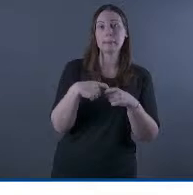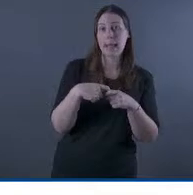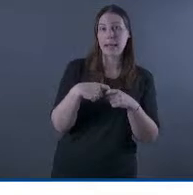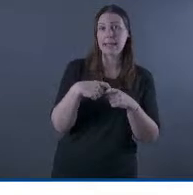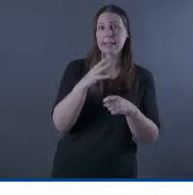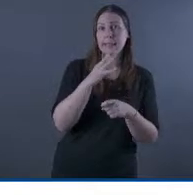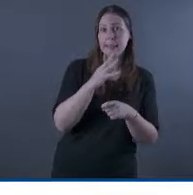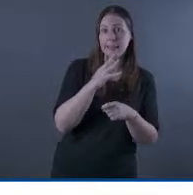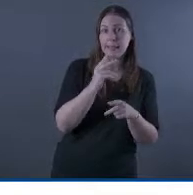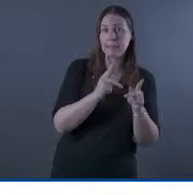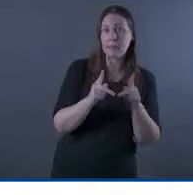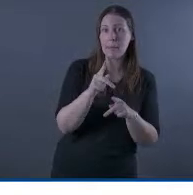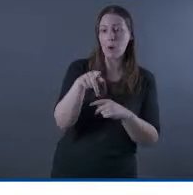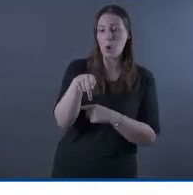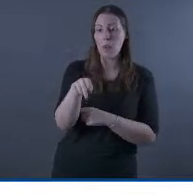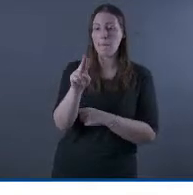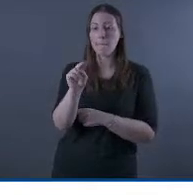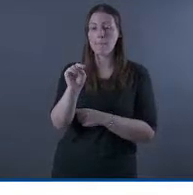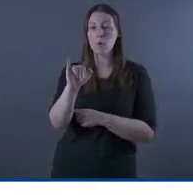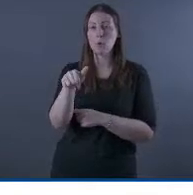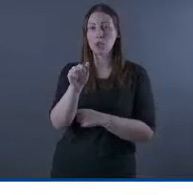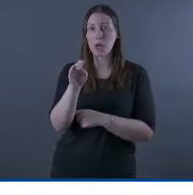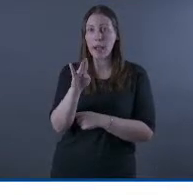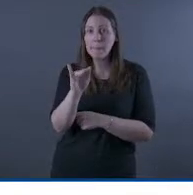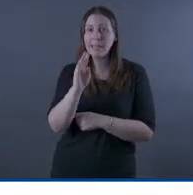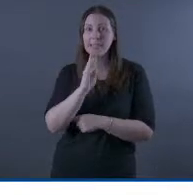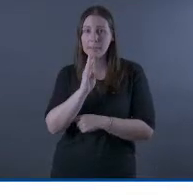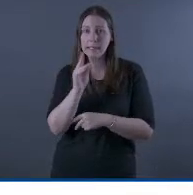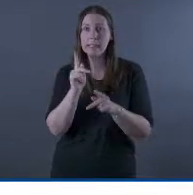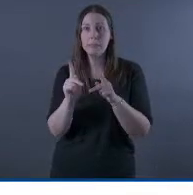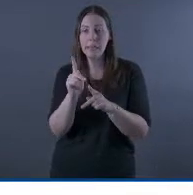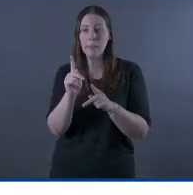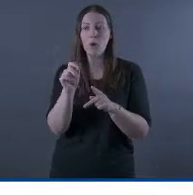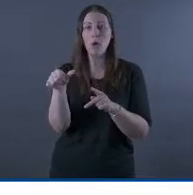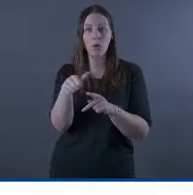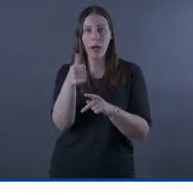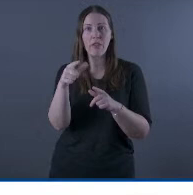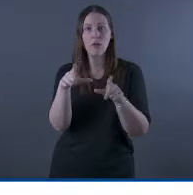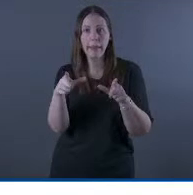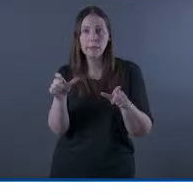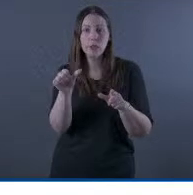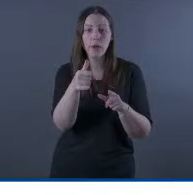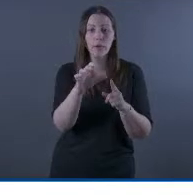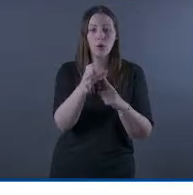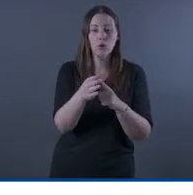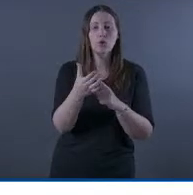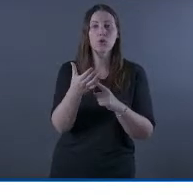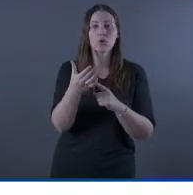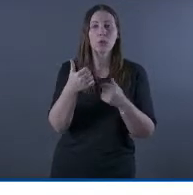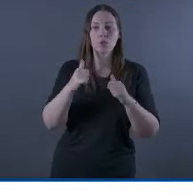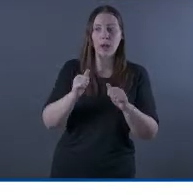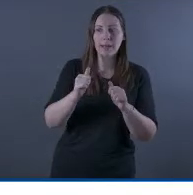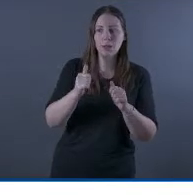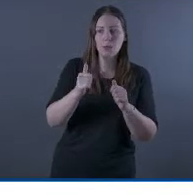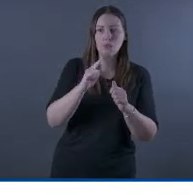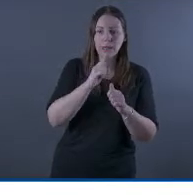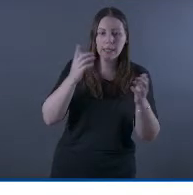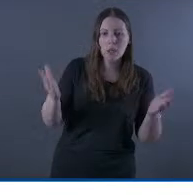to have members from their community come into the clinic, be with them, help guide them through. And we're really excited.